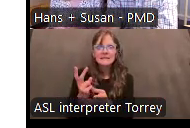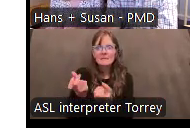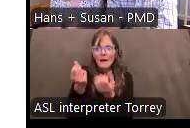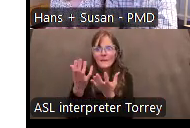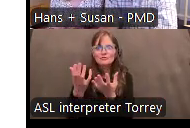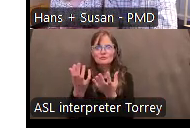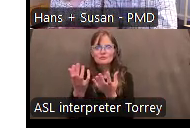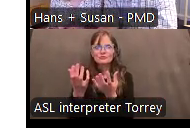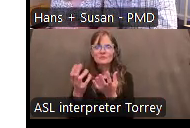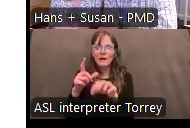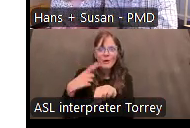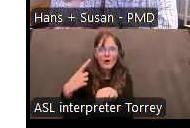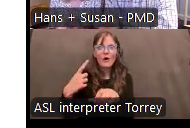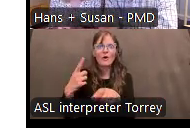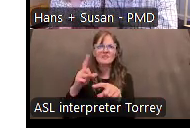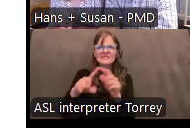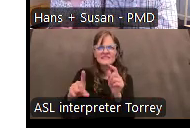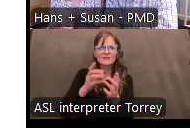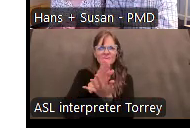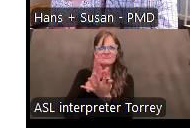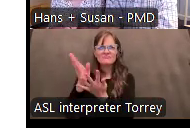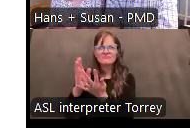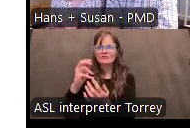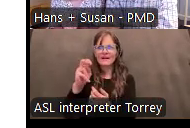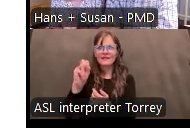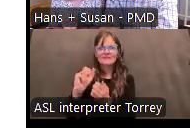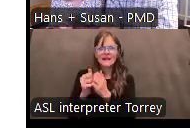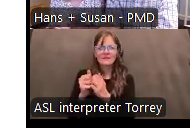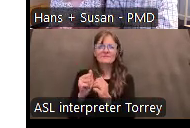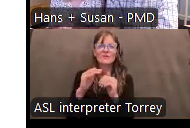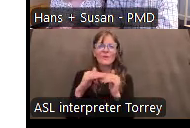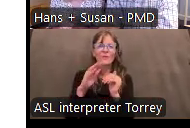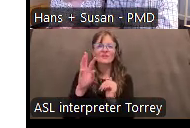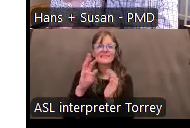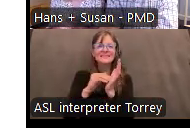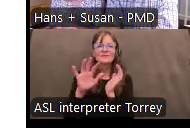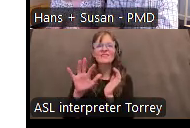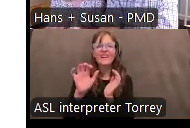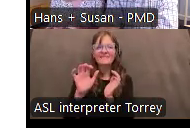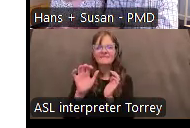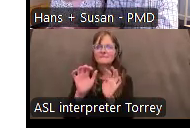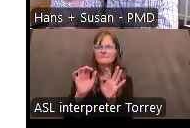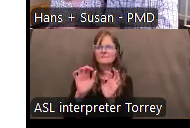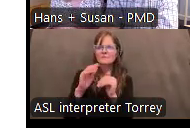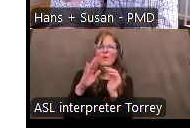And we could see that we had over 65,700 clicks to the website that drove traffic.